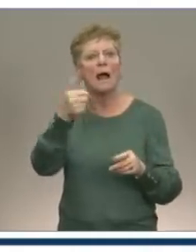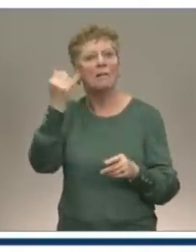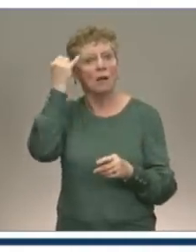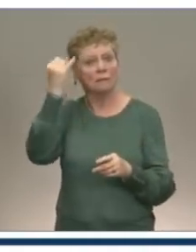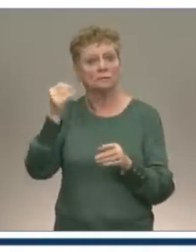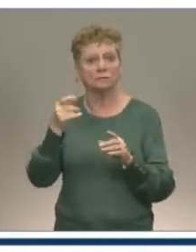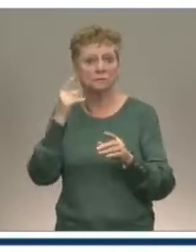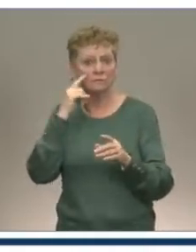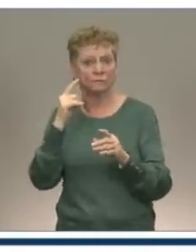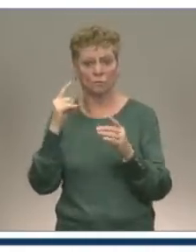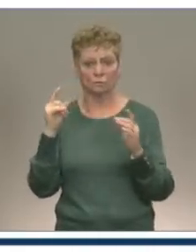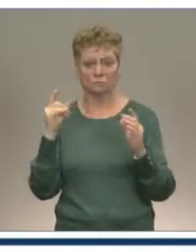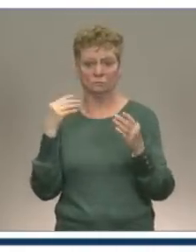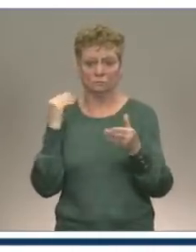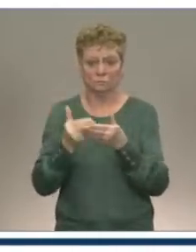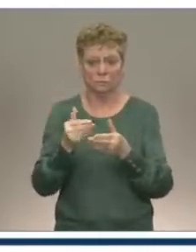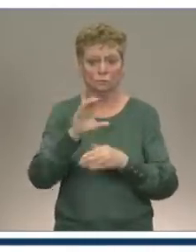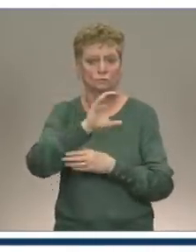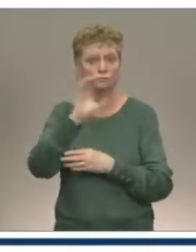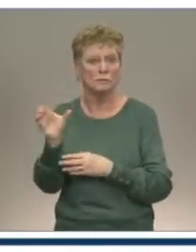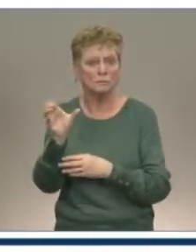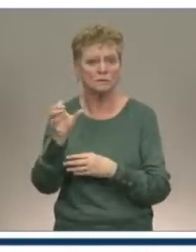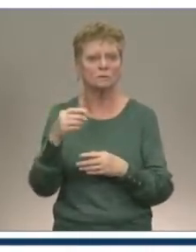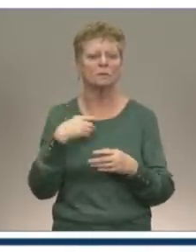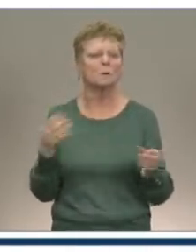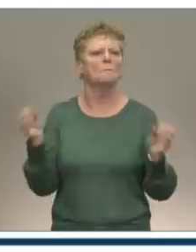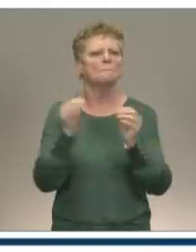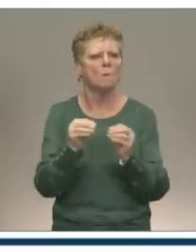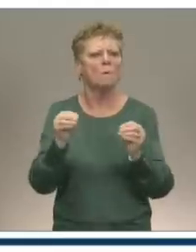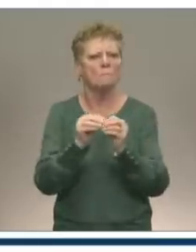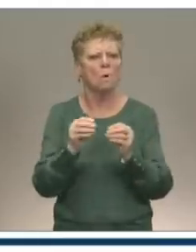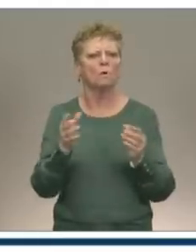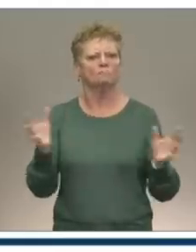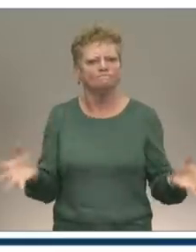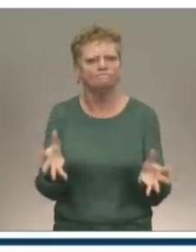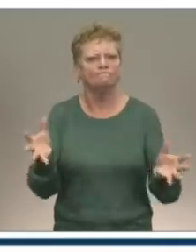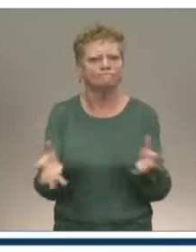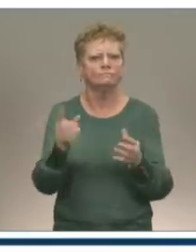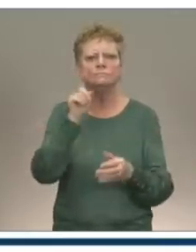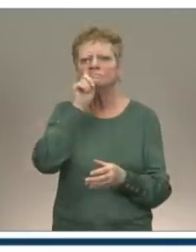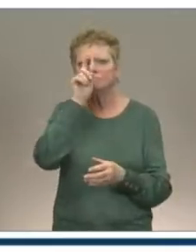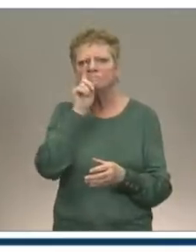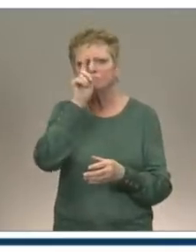be doing an extra push to make more rapid tests available across the province this month we're